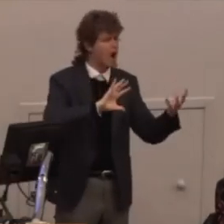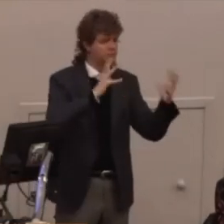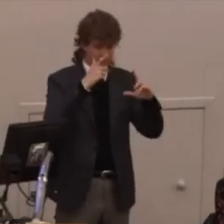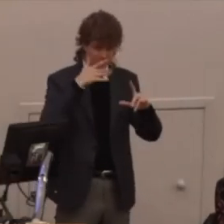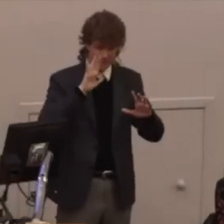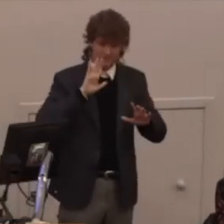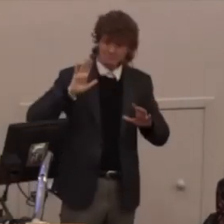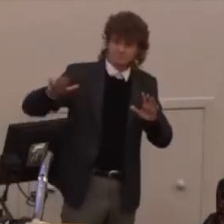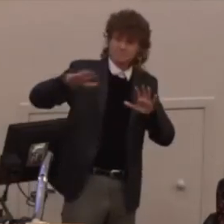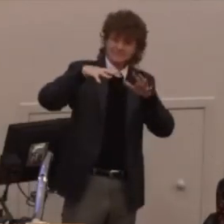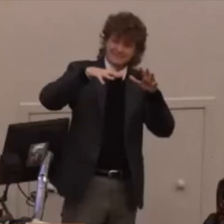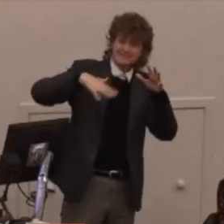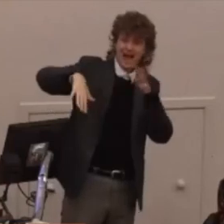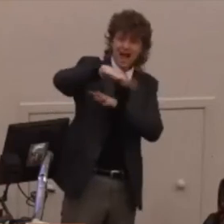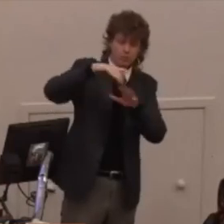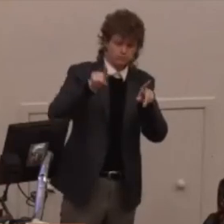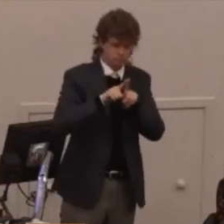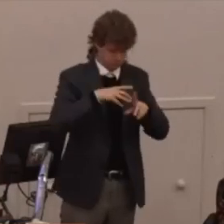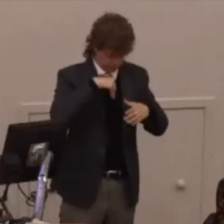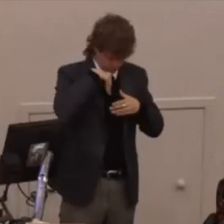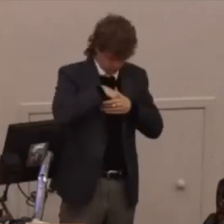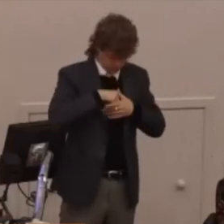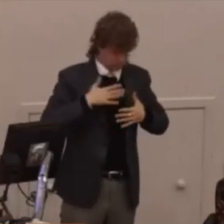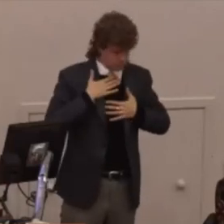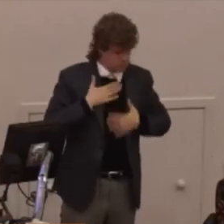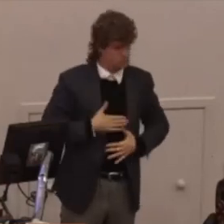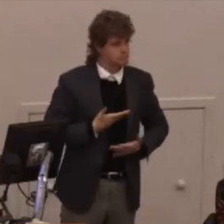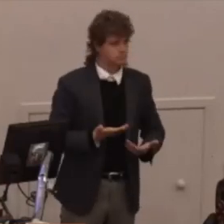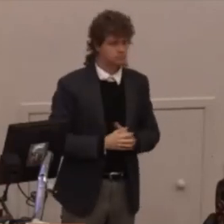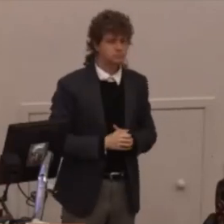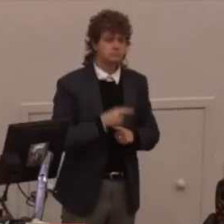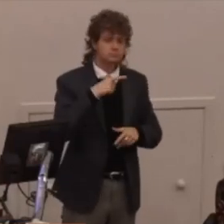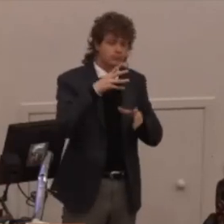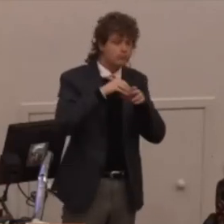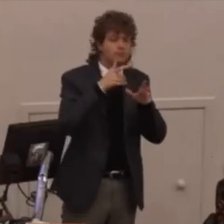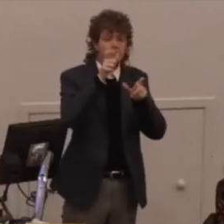specifically disabled people who are young, trans, sex workers HIV positive, indigenous,